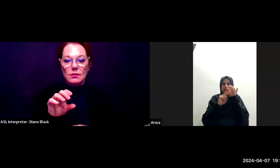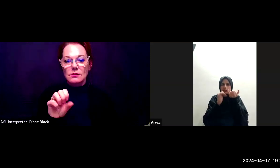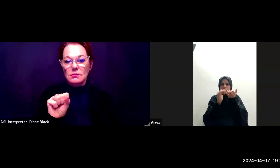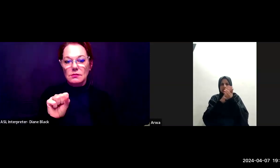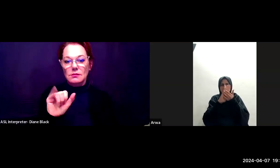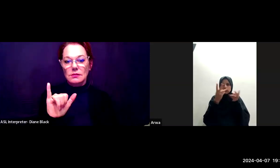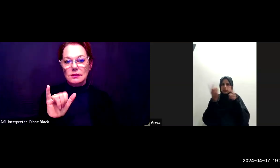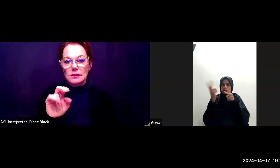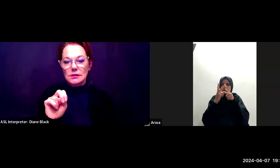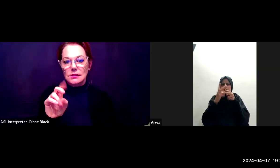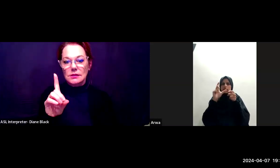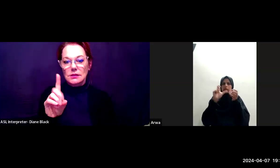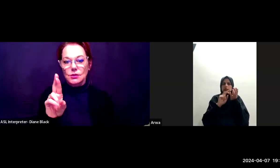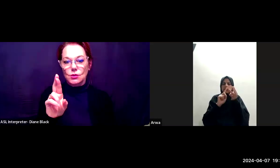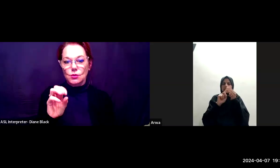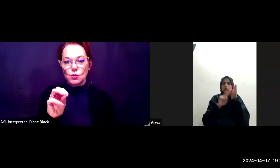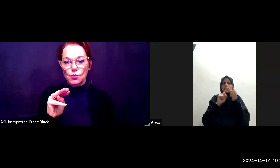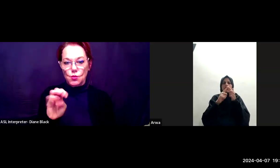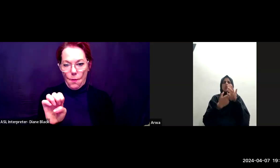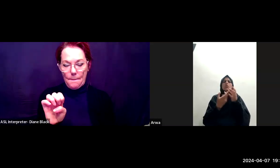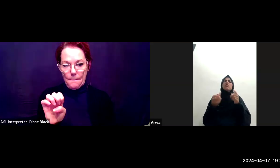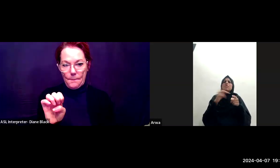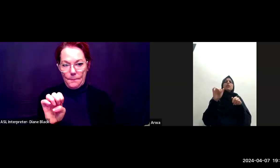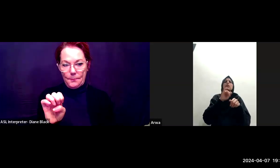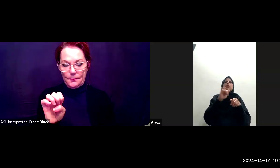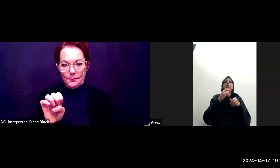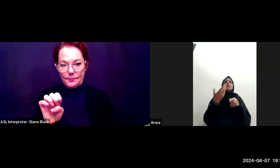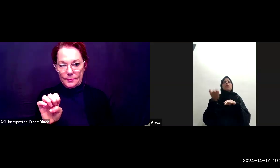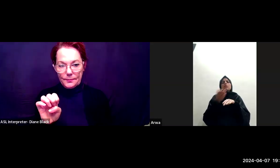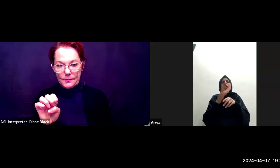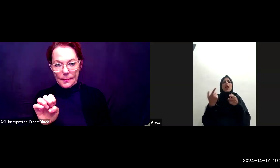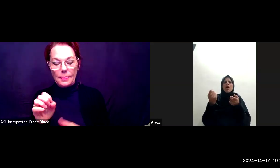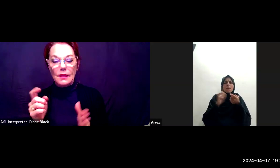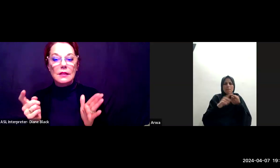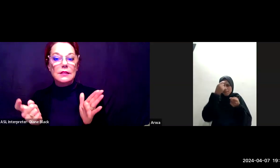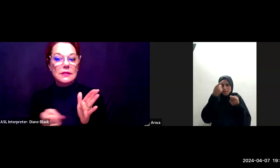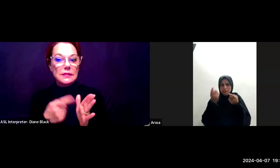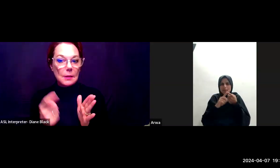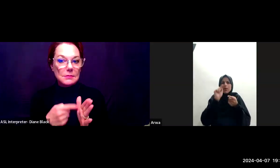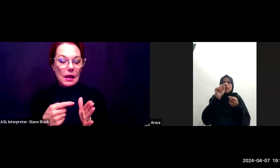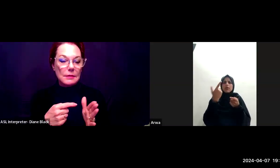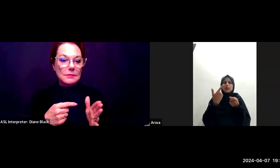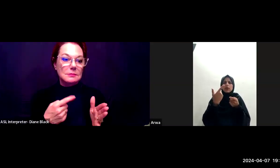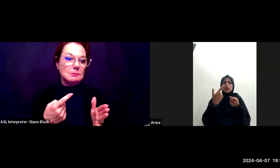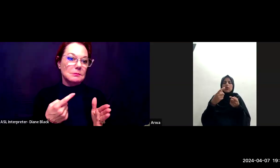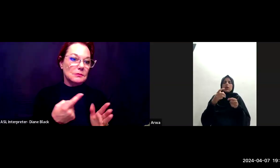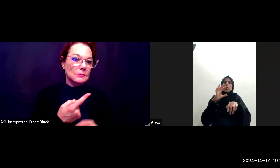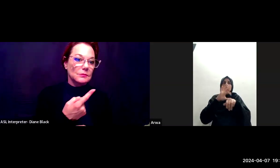Okay sometimes what can happen is the one condition might be diagnosed because a person is